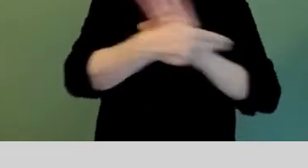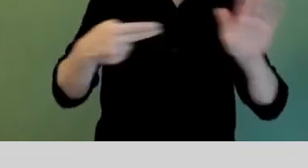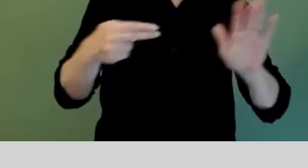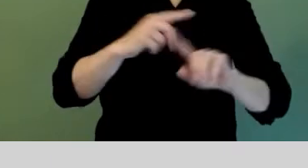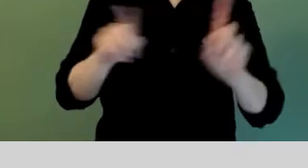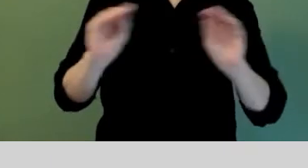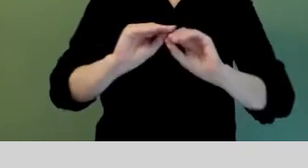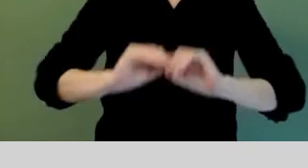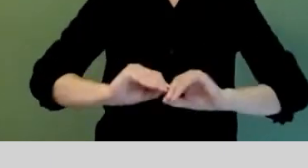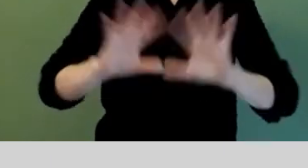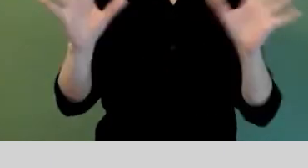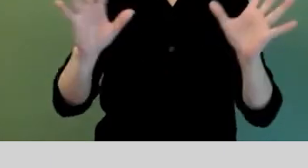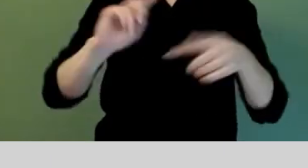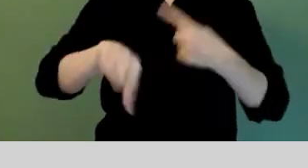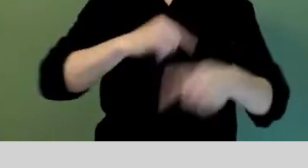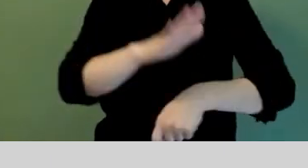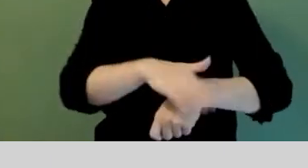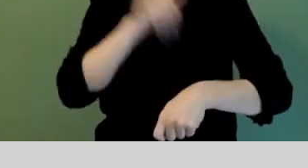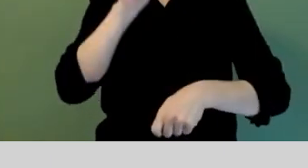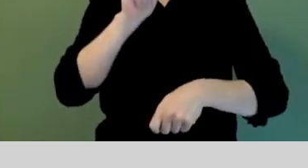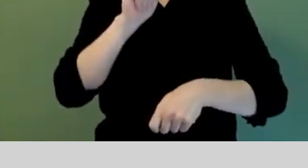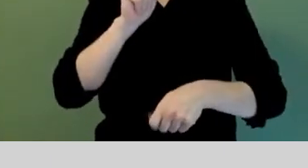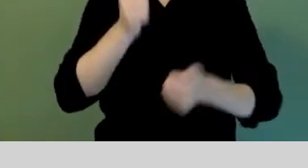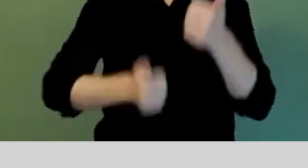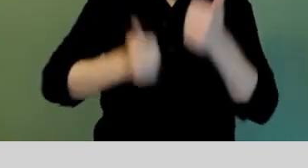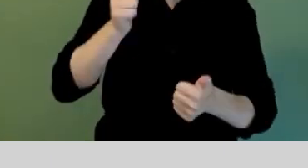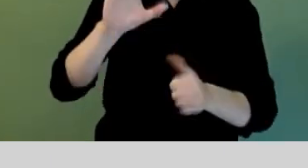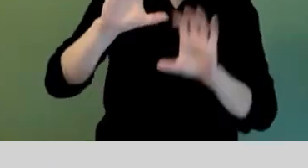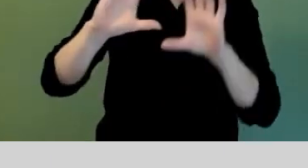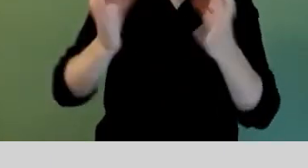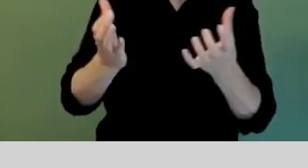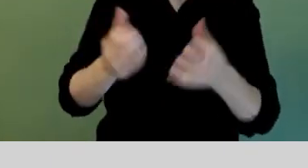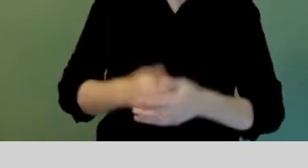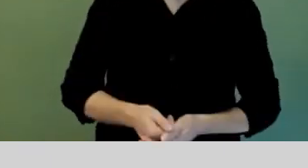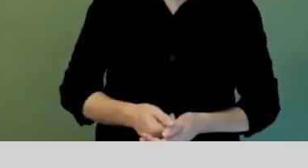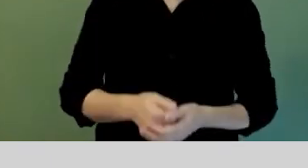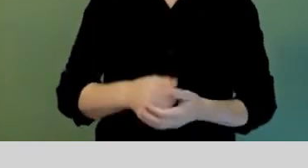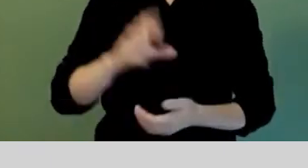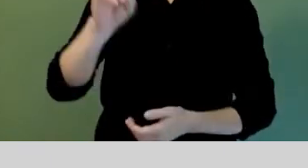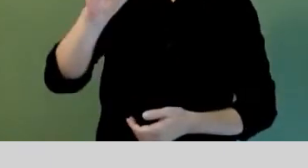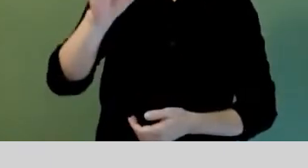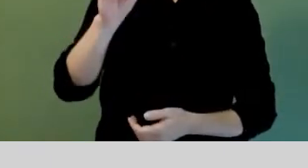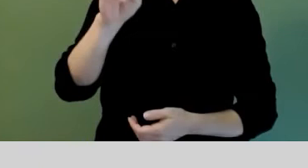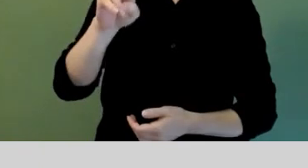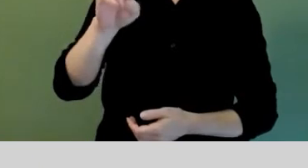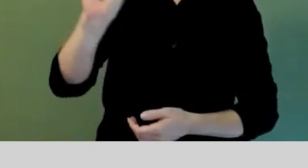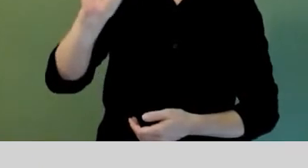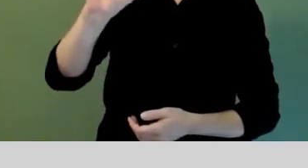what you need to do to use the class. So the decorator syntax meant that properties caught immediately in Python